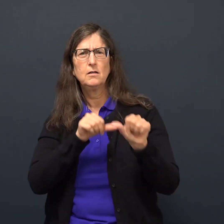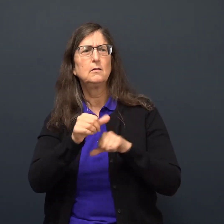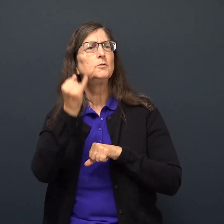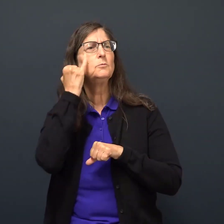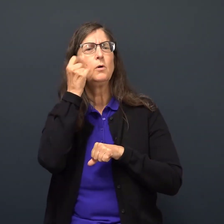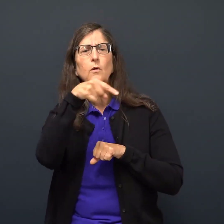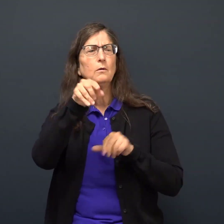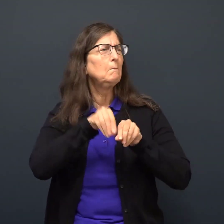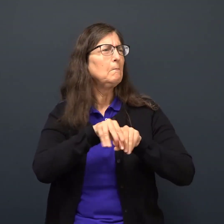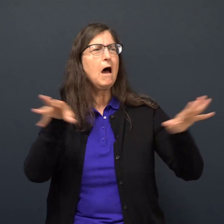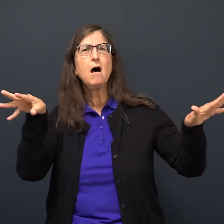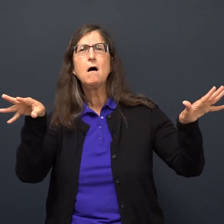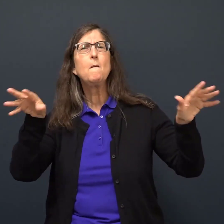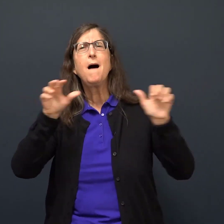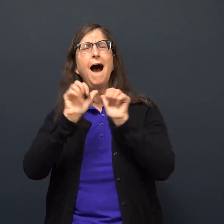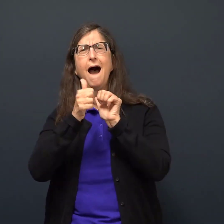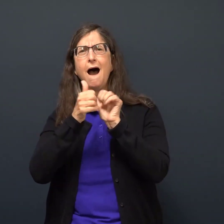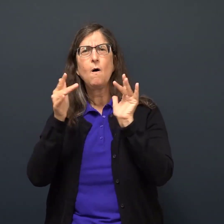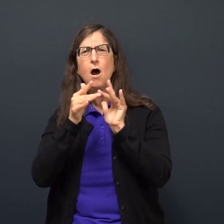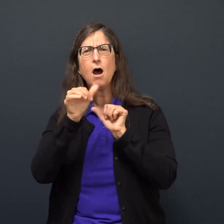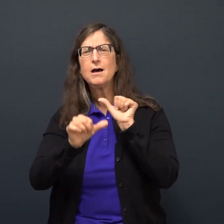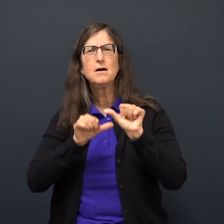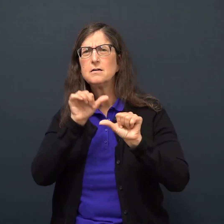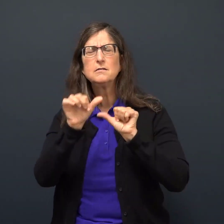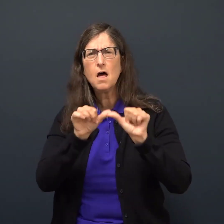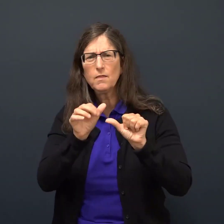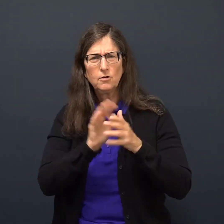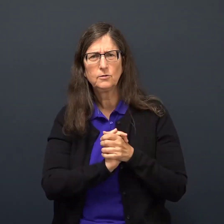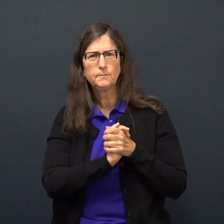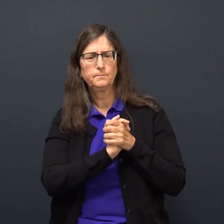If the family gets separated, talk about how to get in contact with one another.